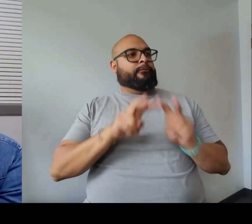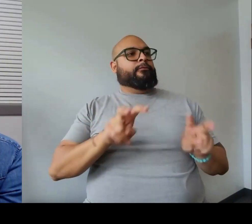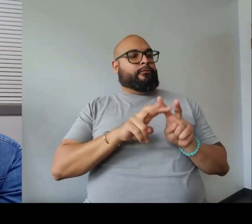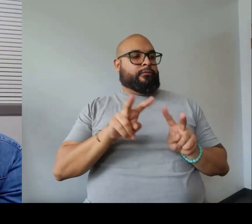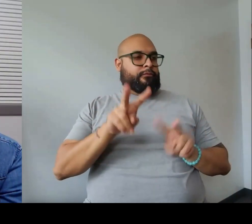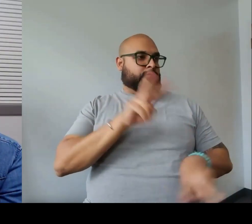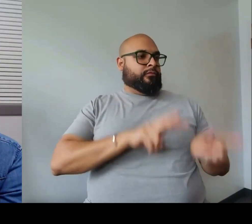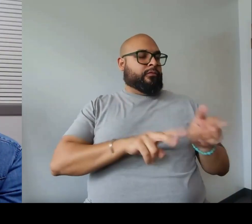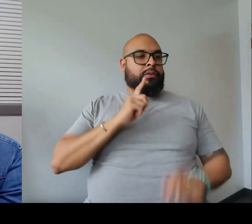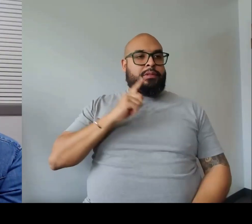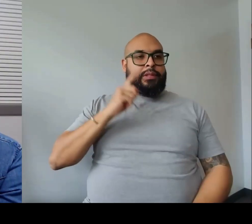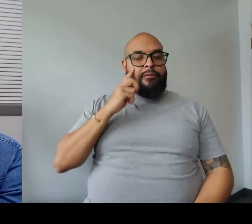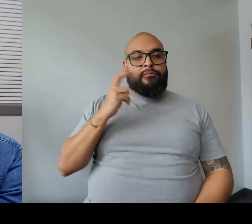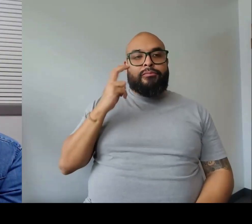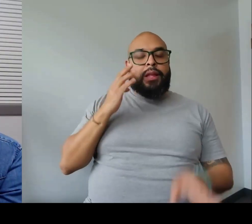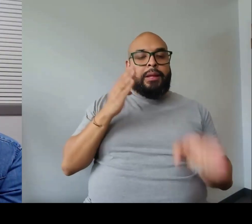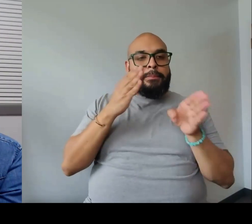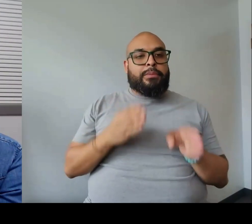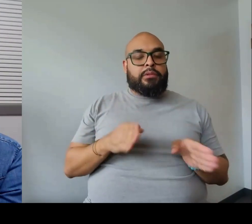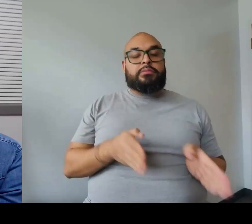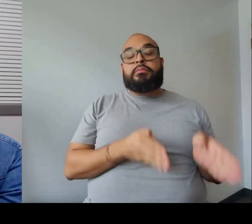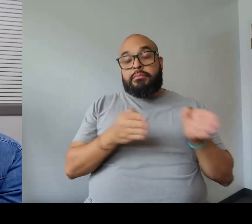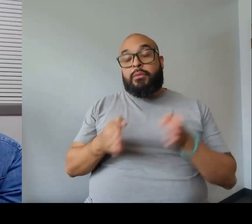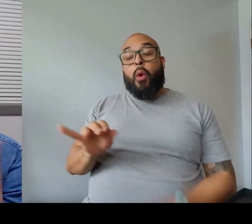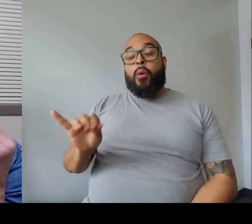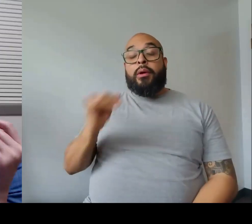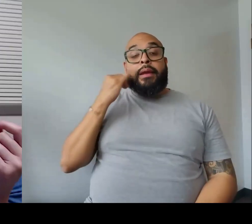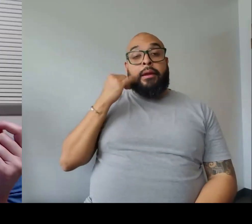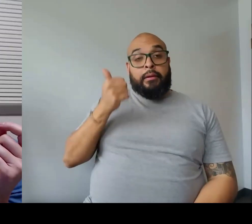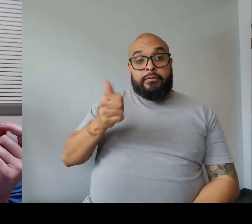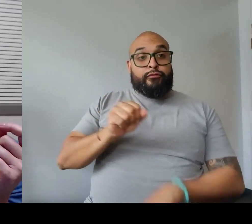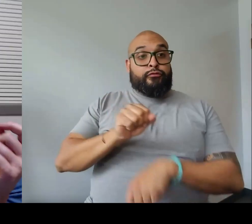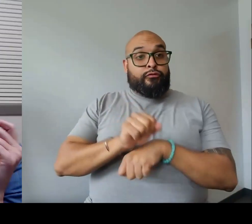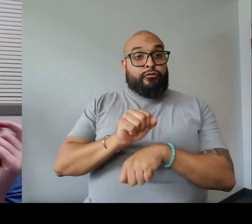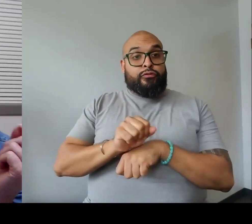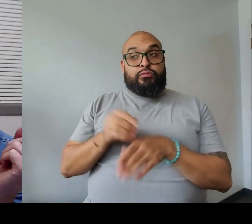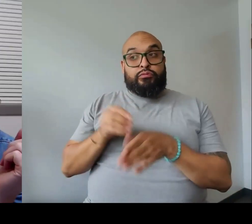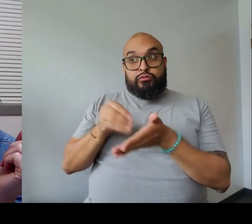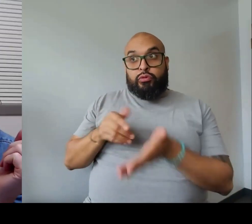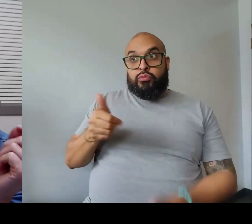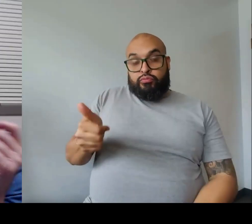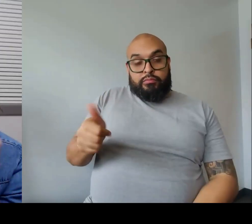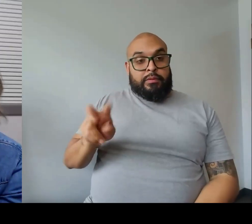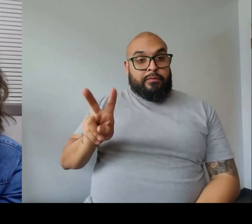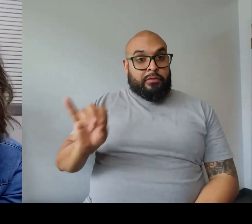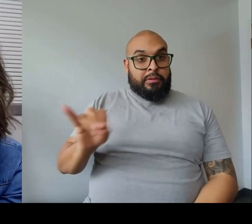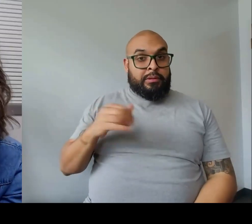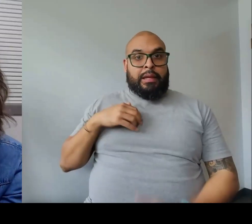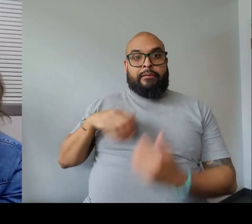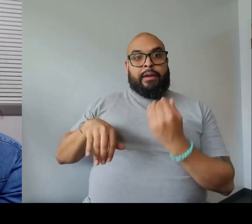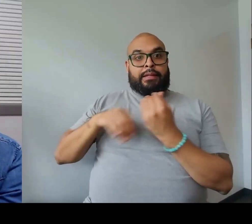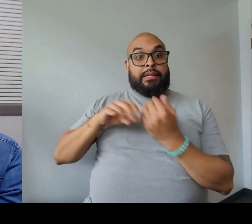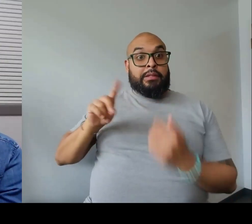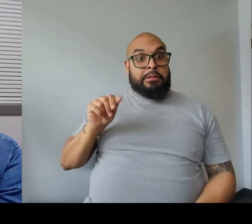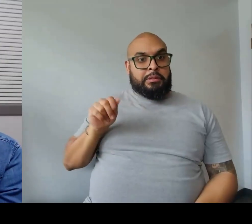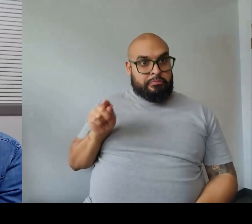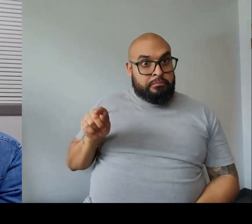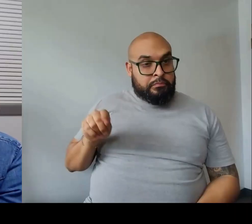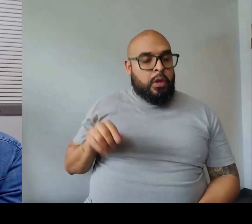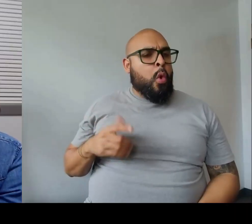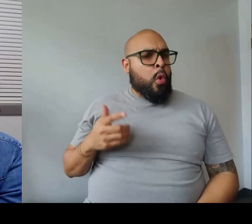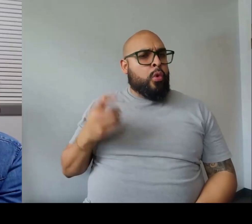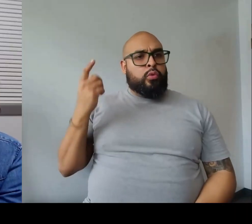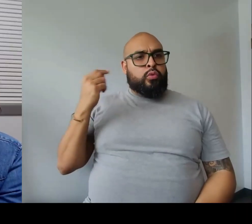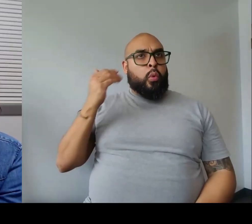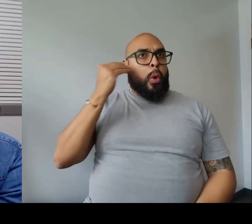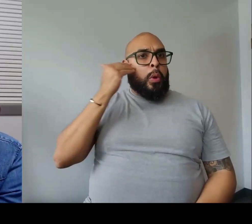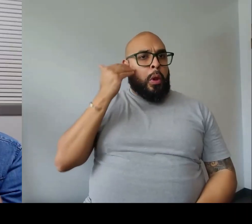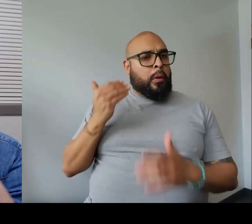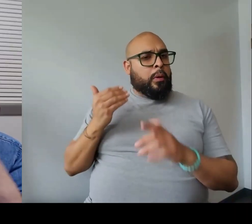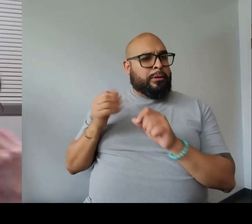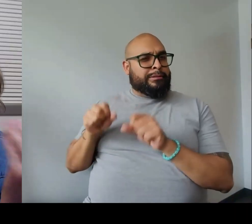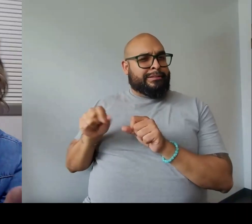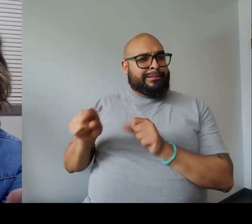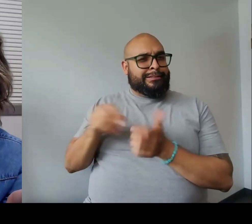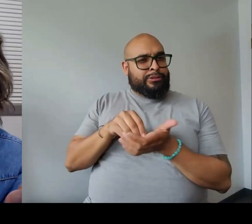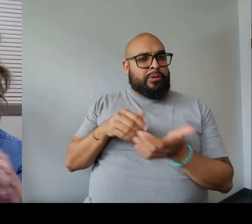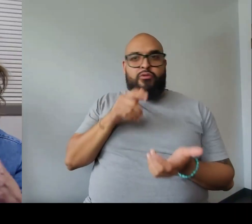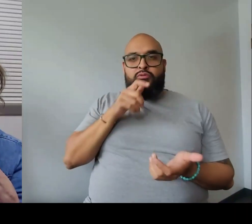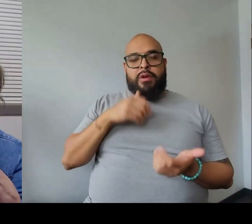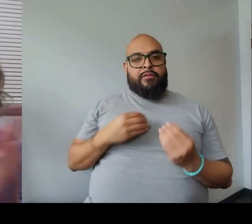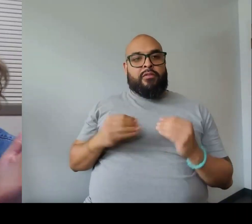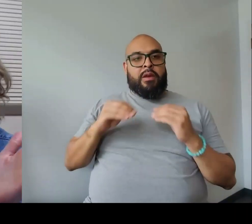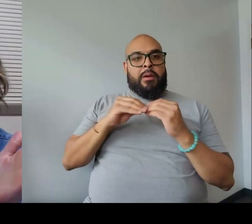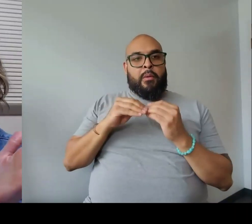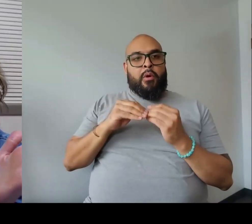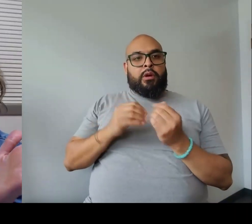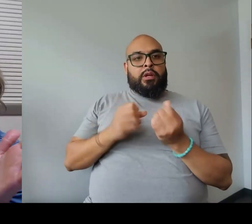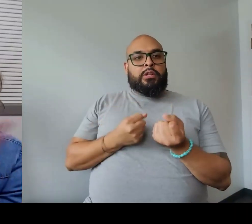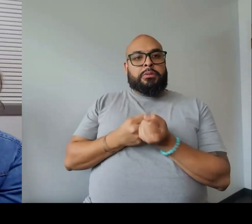But also if you work with a student with visual impairment who does have additional disabilities, what we know about students with extensive support needs, when you meet their needs, you meet everybody's needs.